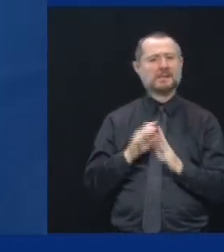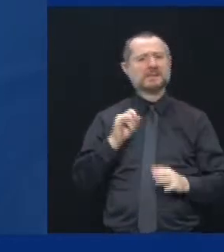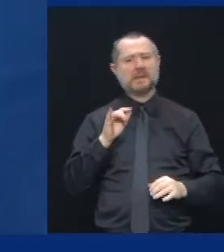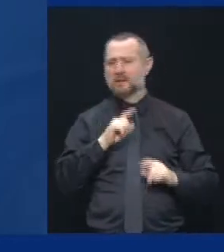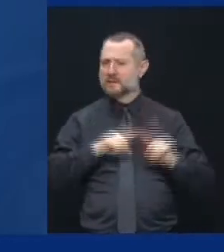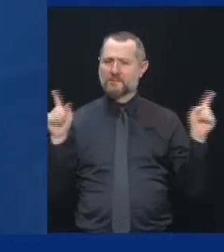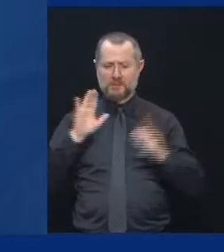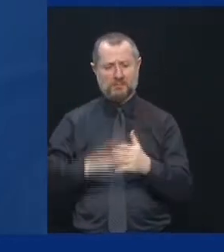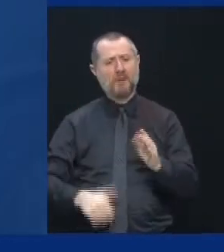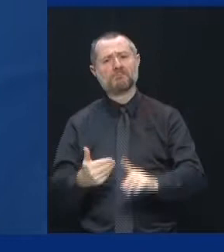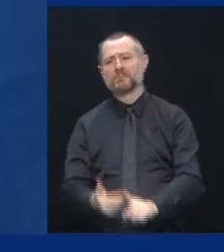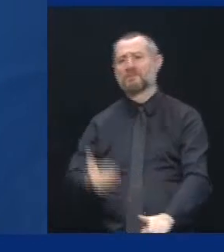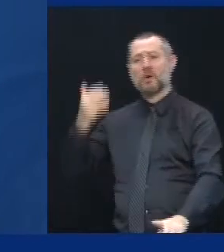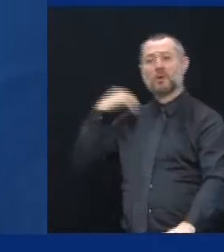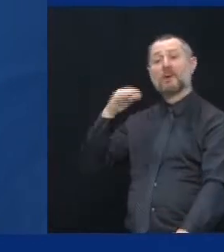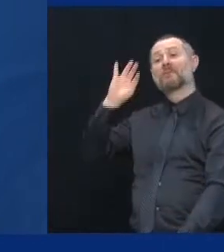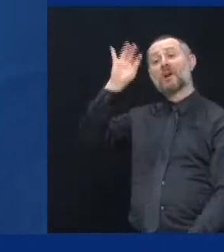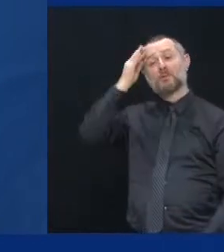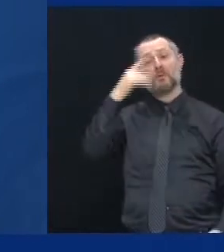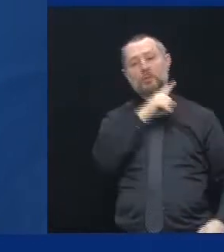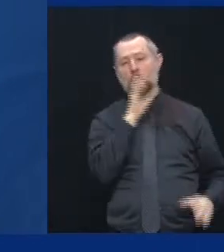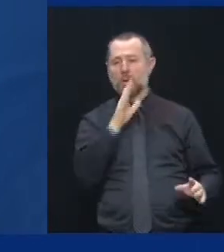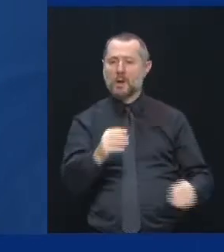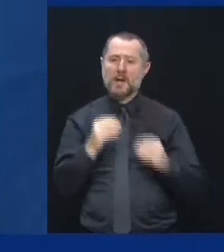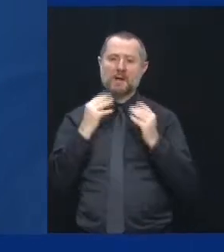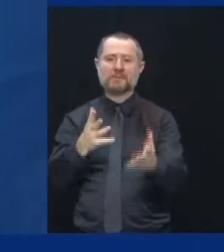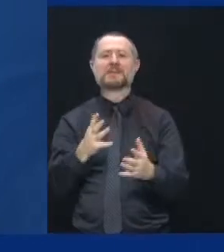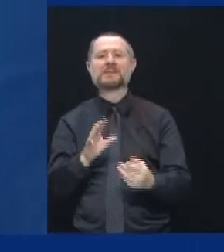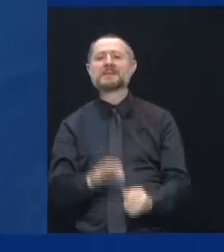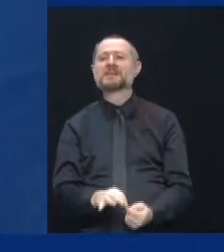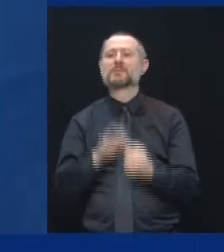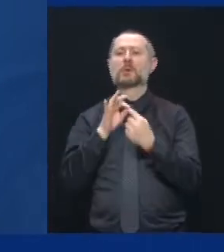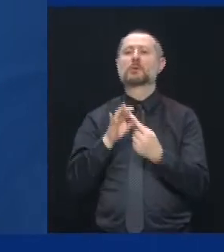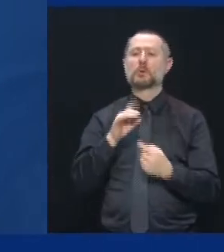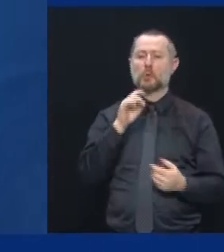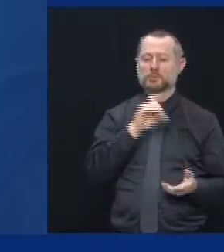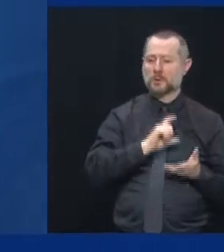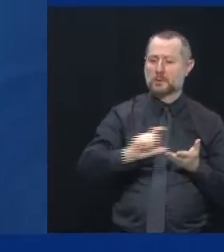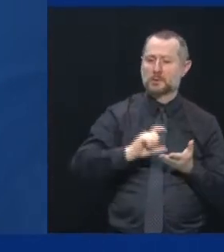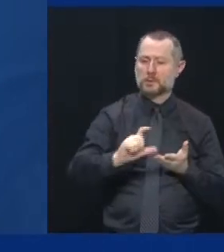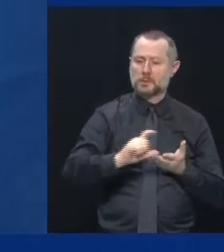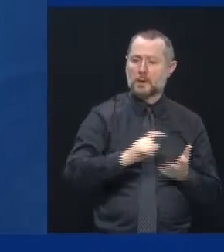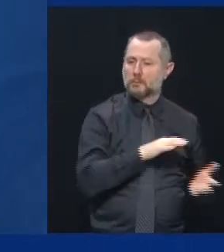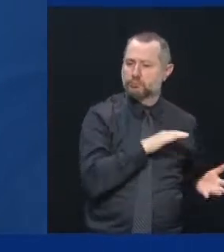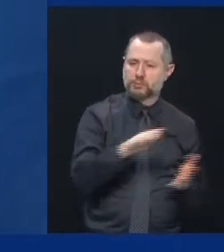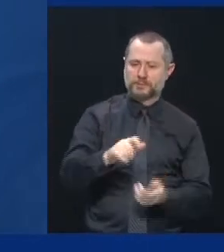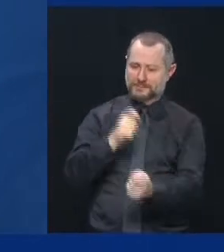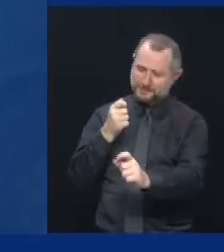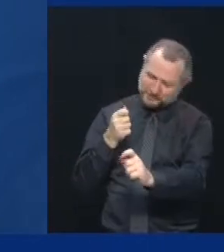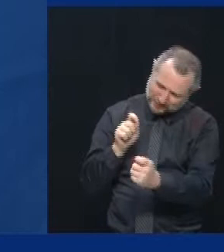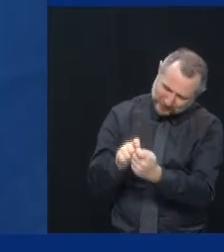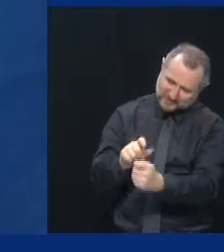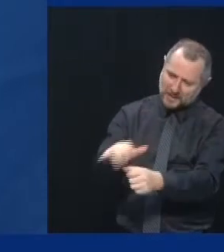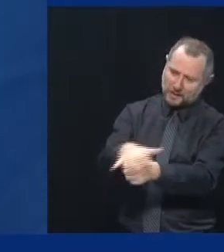PARTNERSHIP WITH THE FEDERAL GOVERNMENT. AND THESE SITES ARE DIFFERENT THAN ANYTHING WE'VE DONE BF.